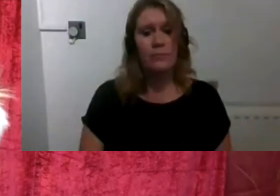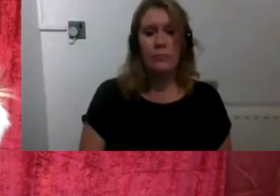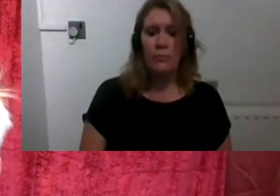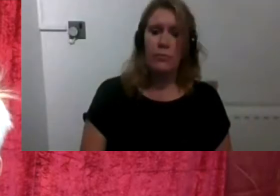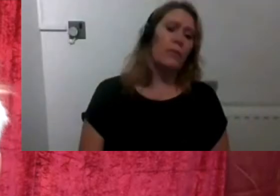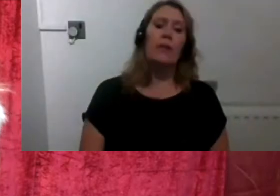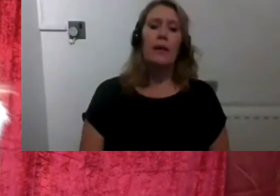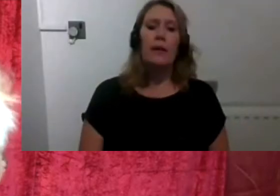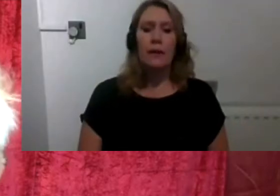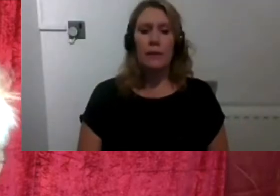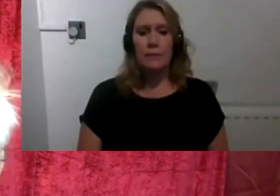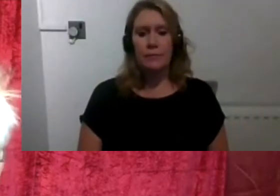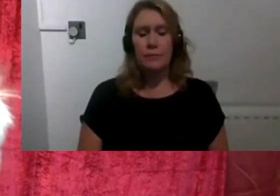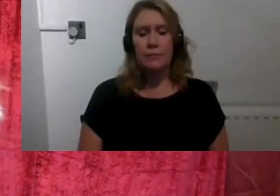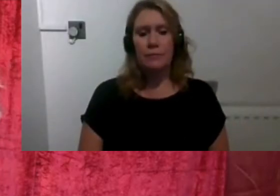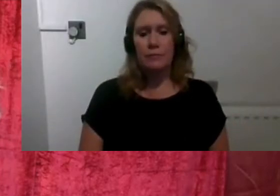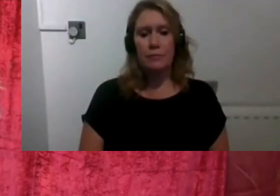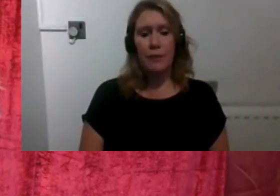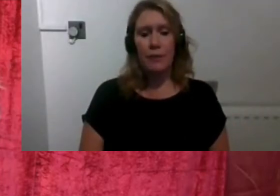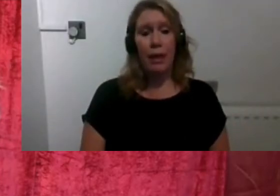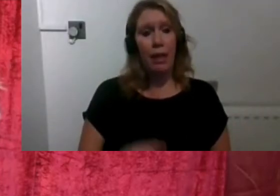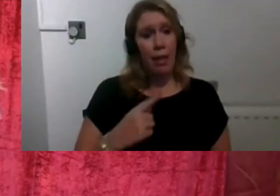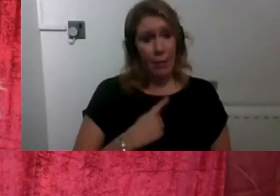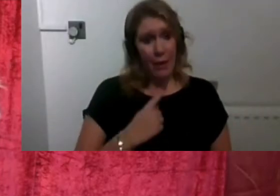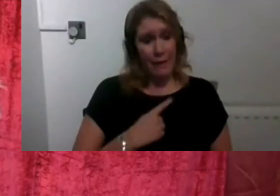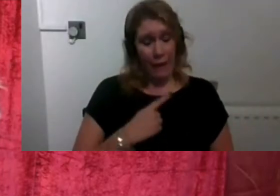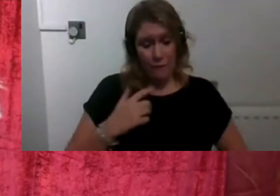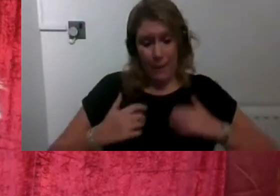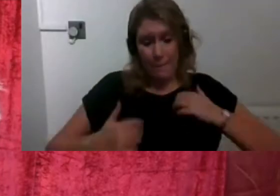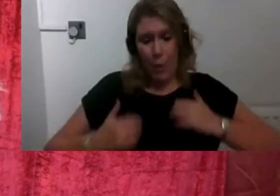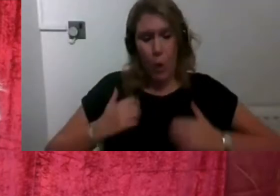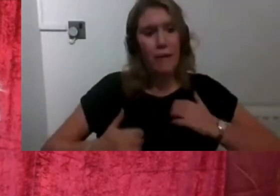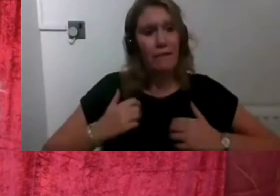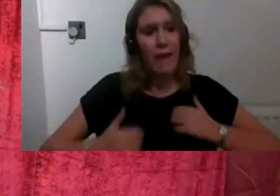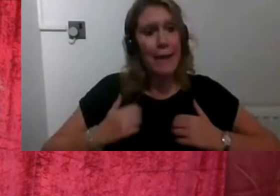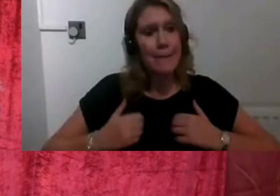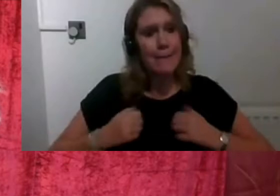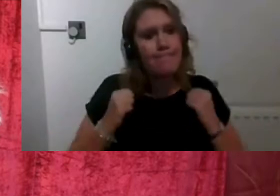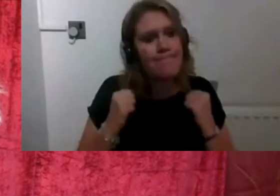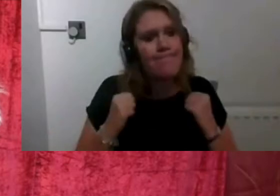I can motivate, be dynamic,